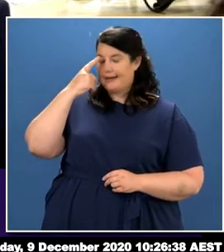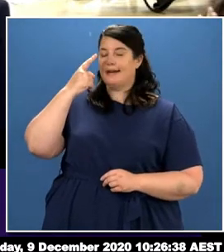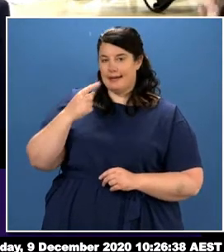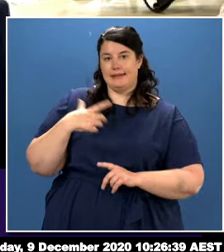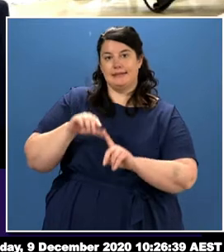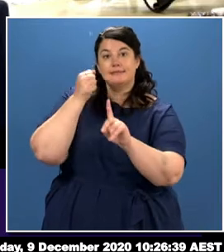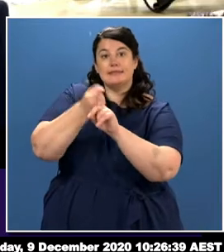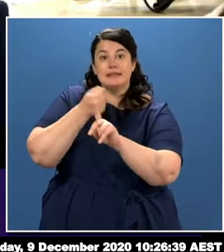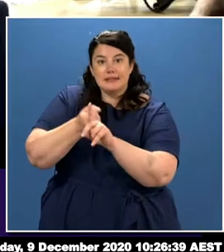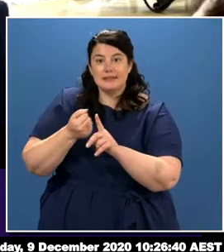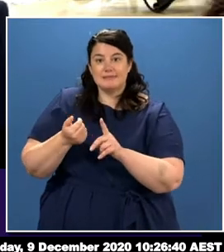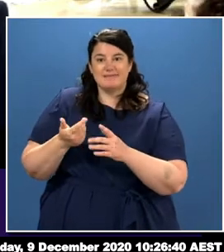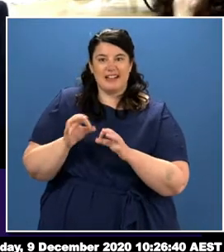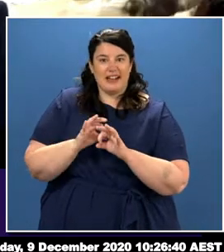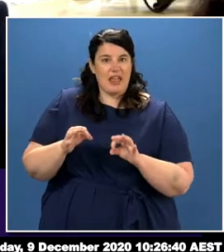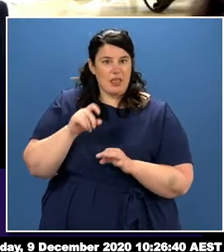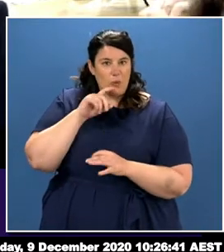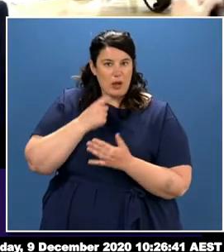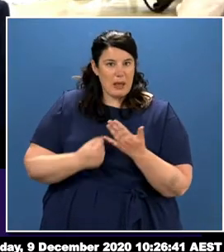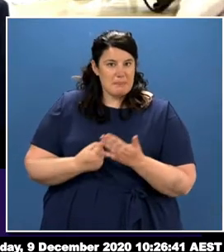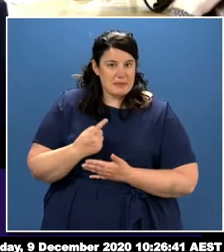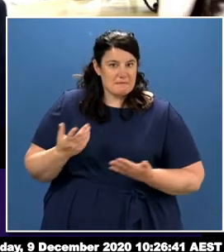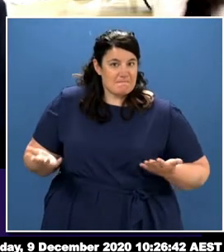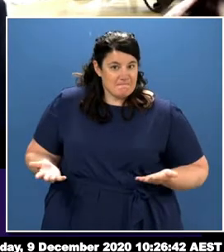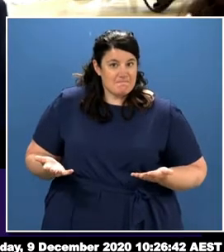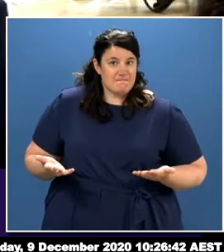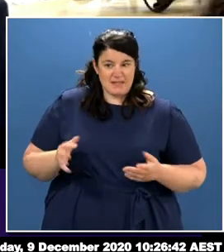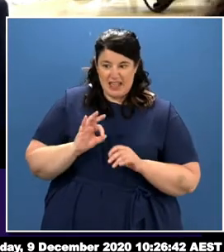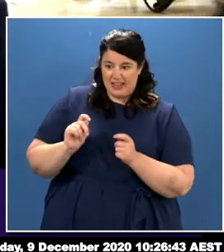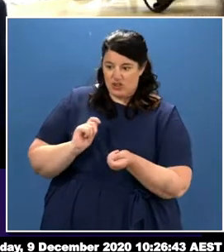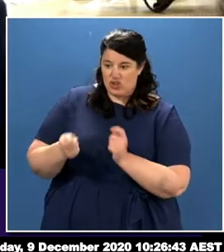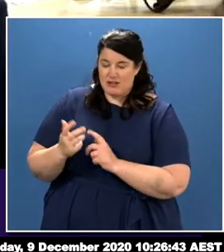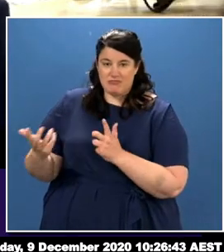speak up, then that was --- didn't happen.